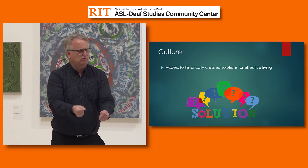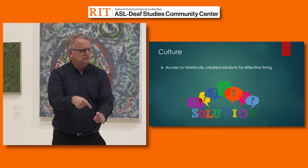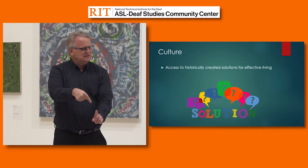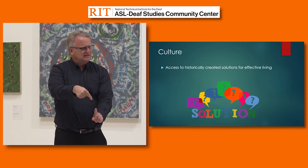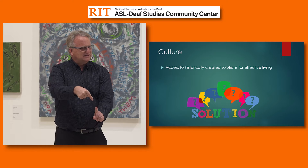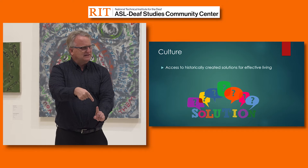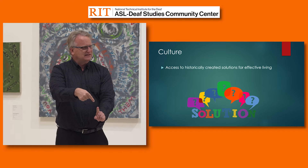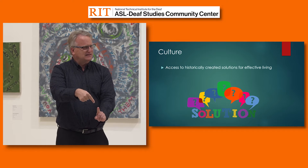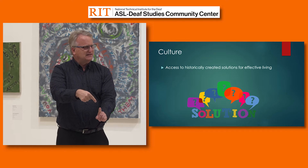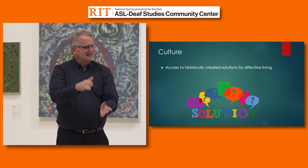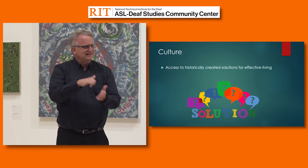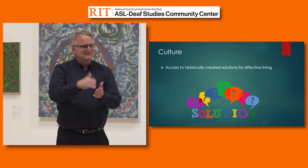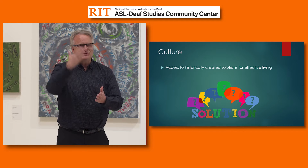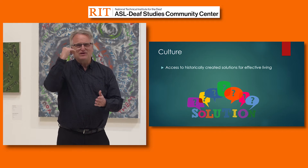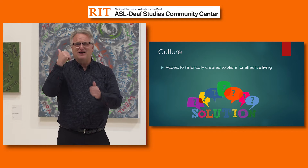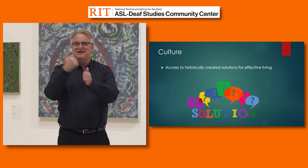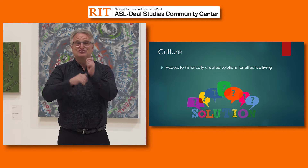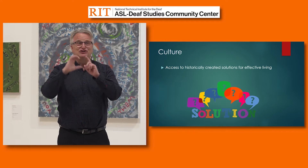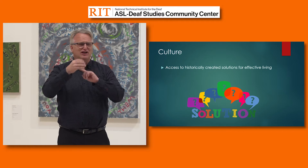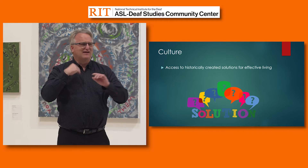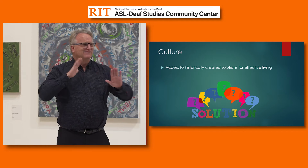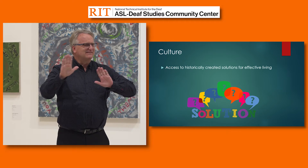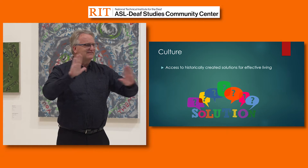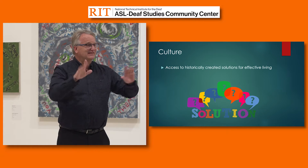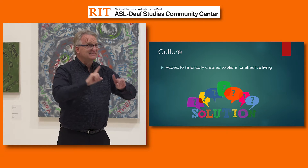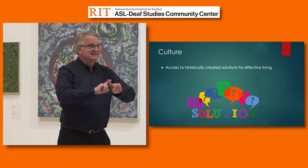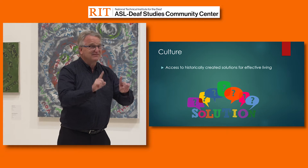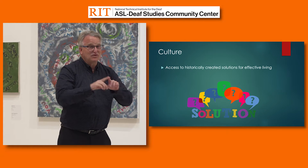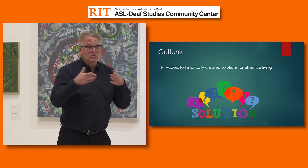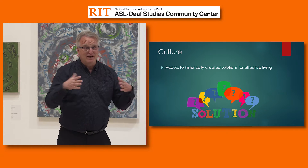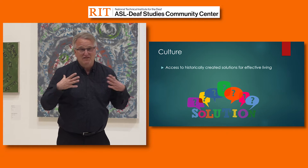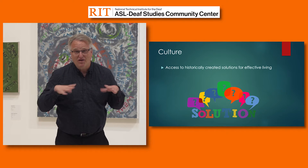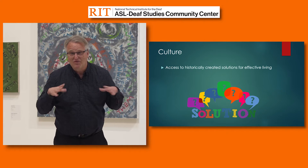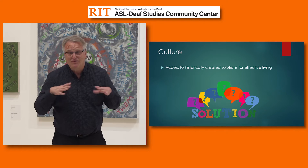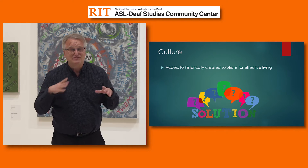Access to historical spaces.